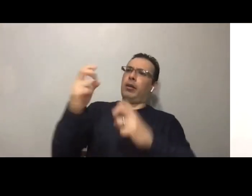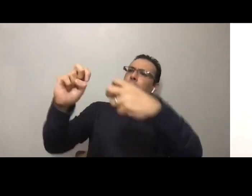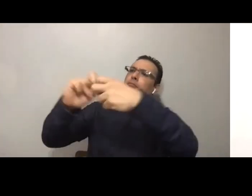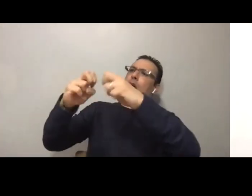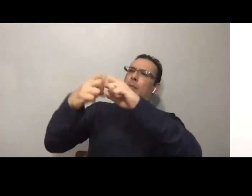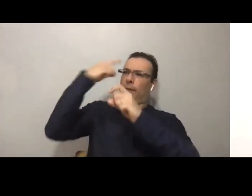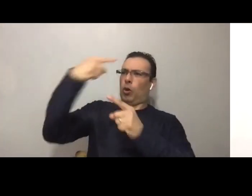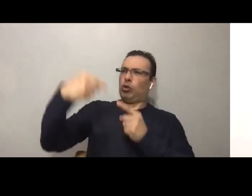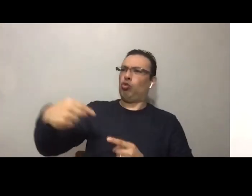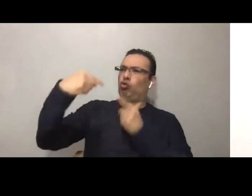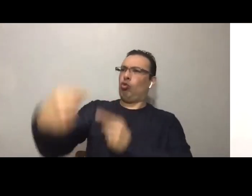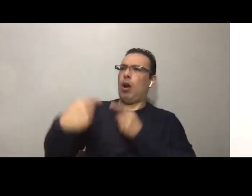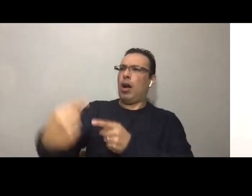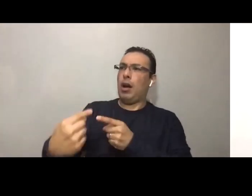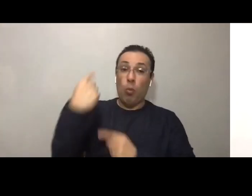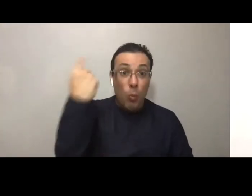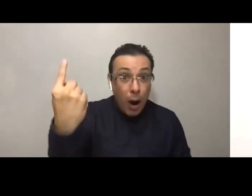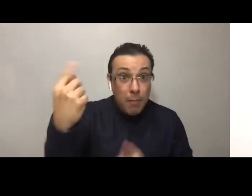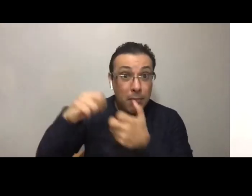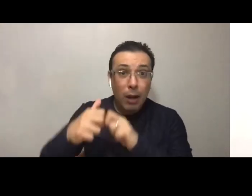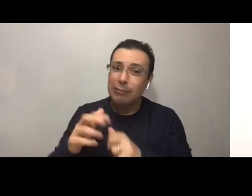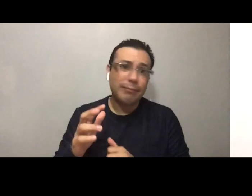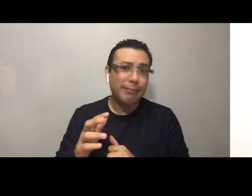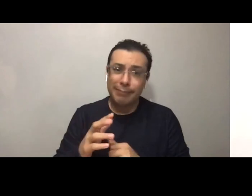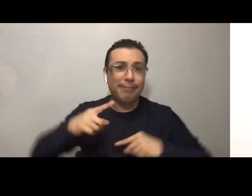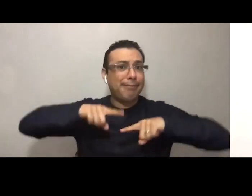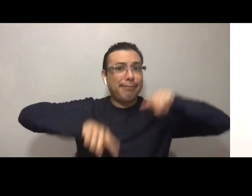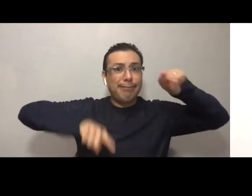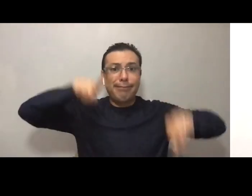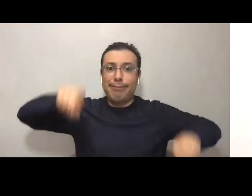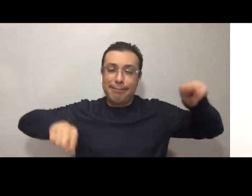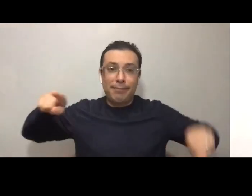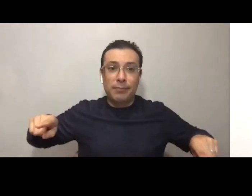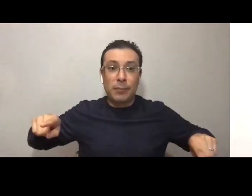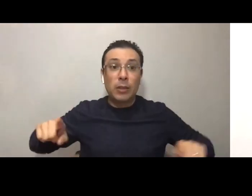you’re applying an intersectional approach, like we heard today, to your existing grant making that